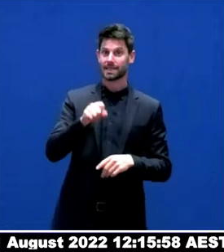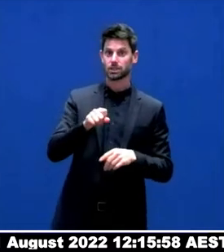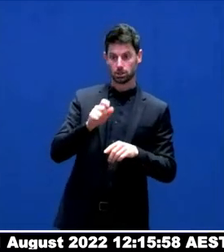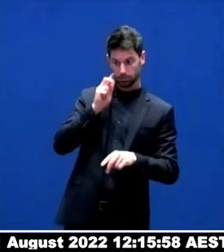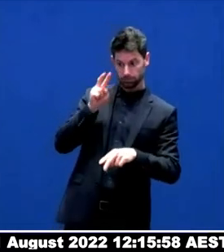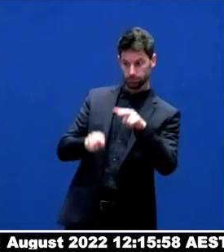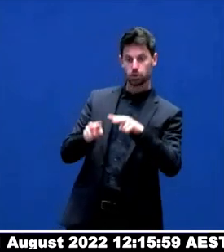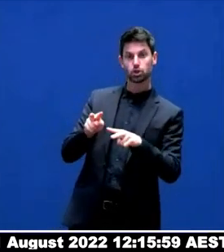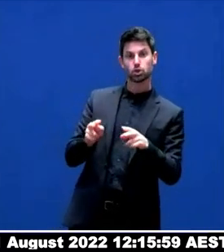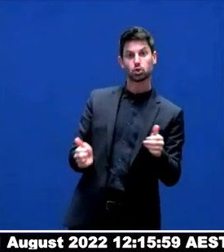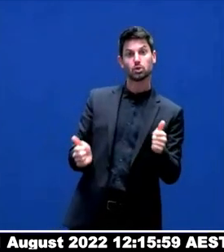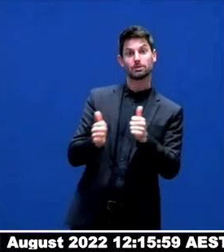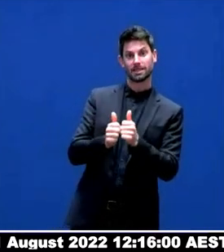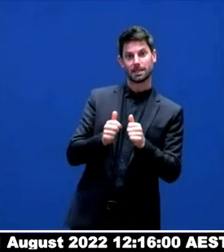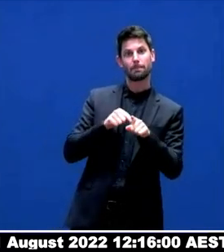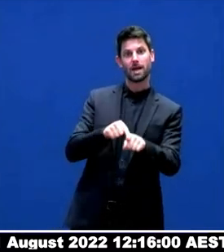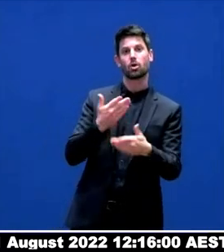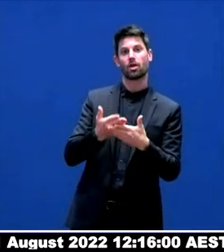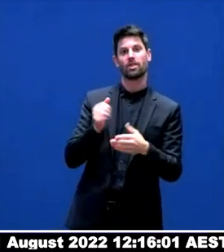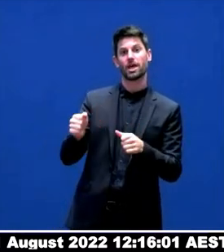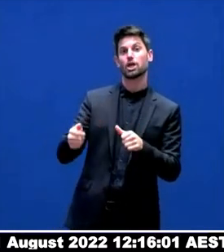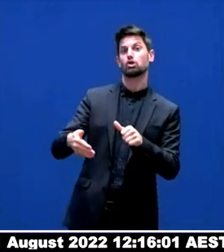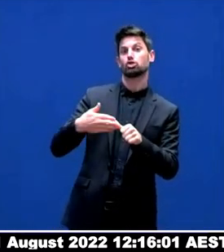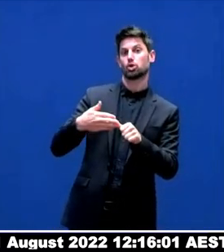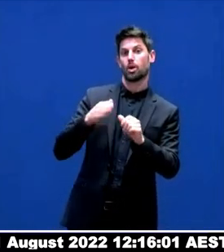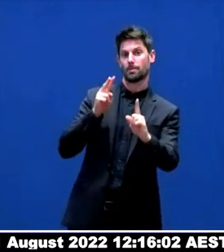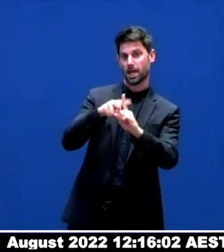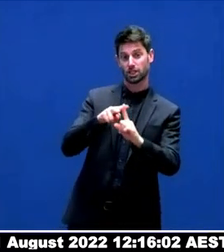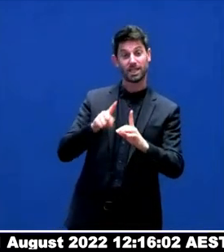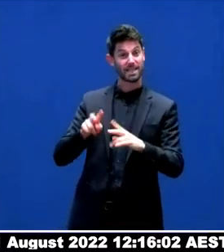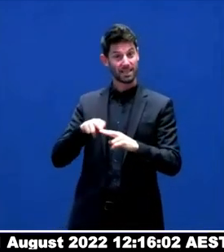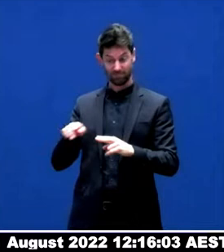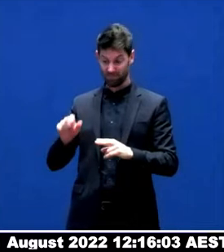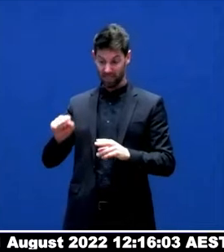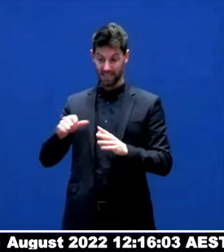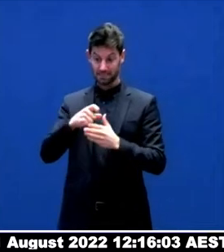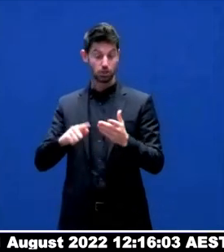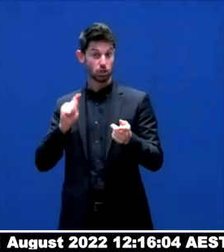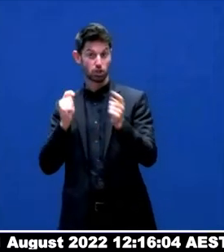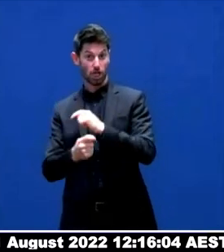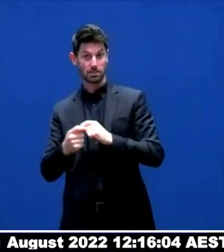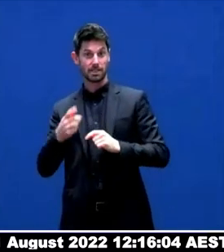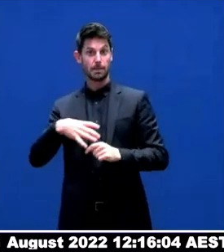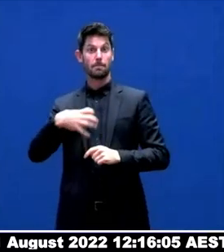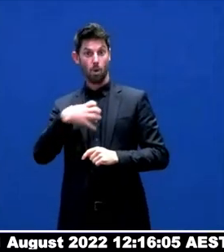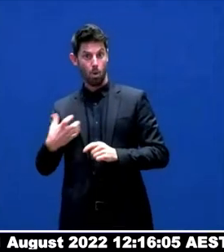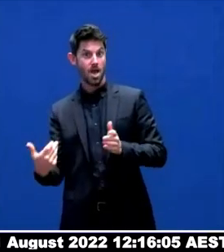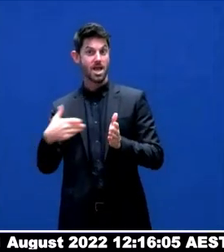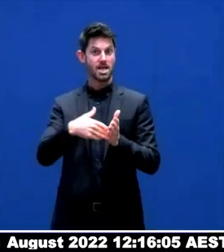original housing application, and if somebody does need to change what that information is, then that would be taken into consideration for where -